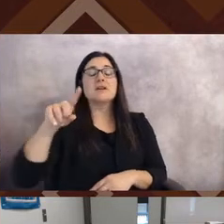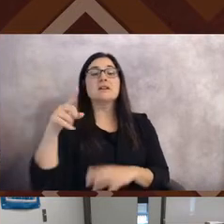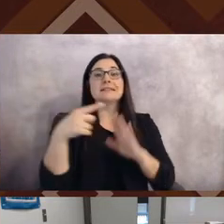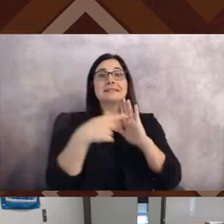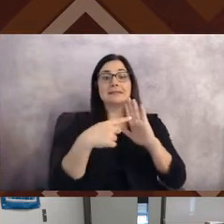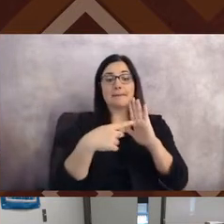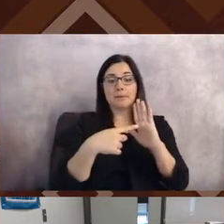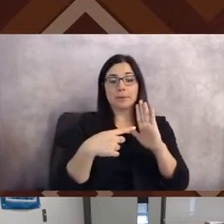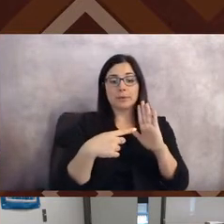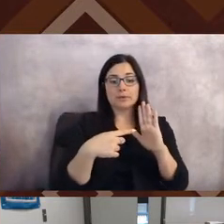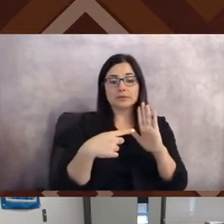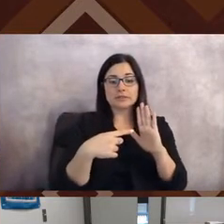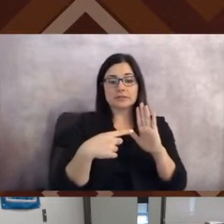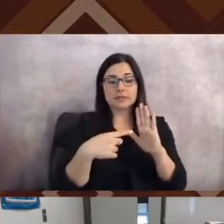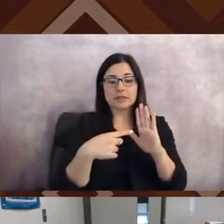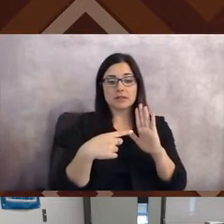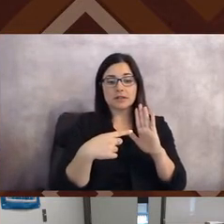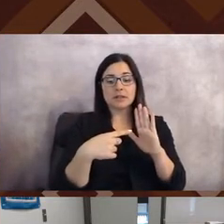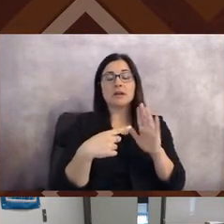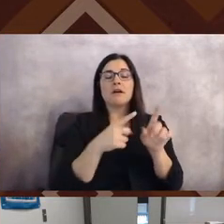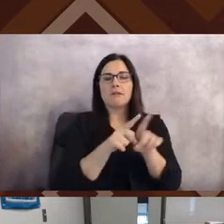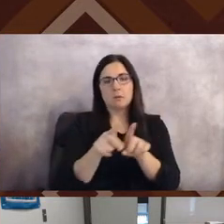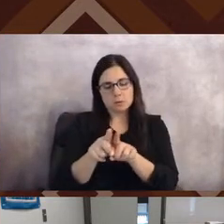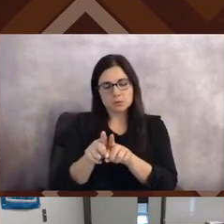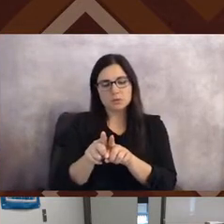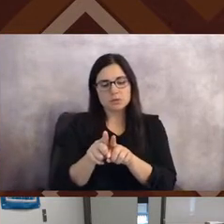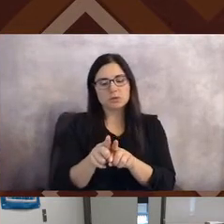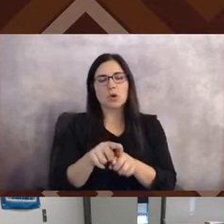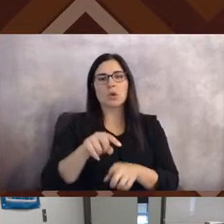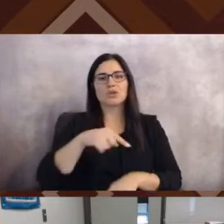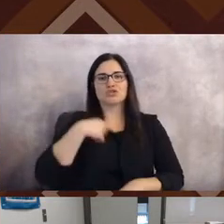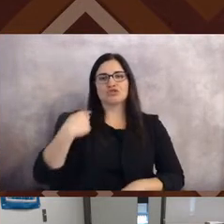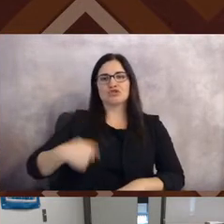of also the Chinese here in Fresno. Right?